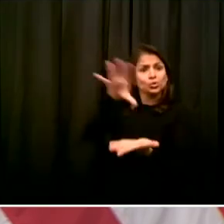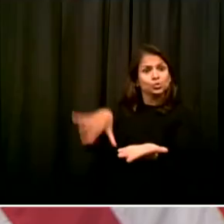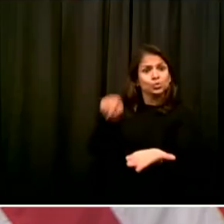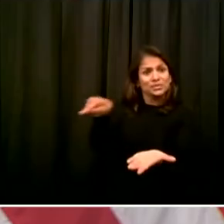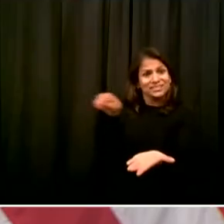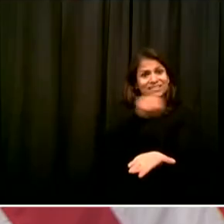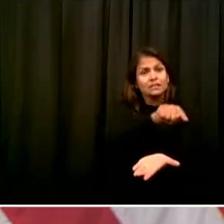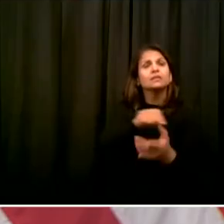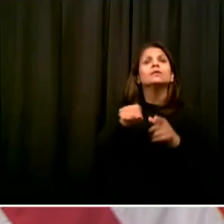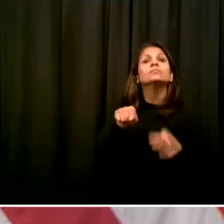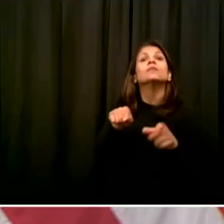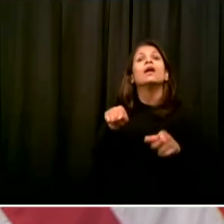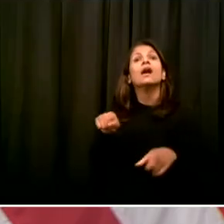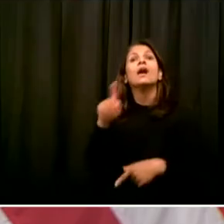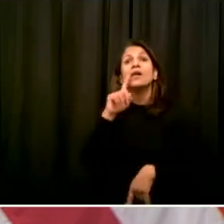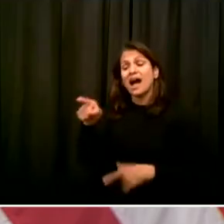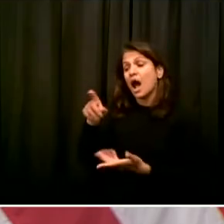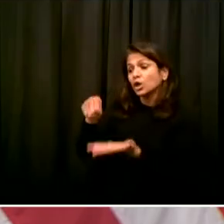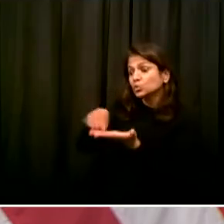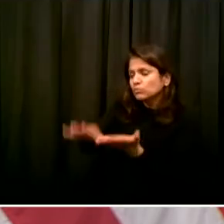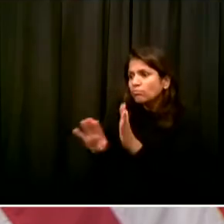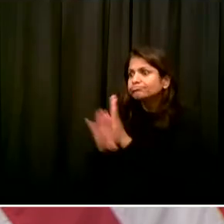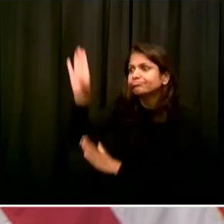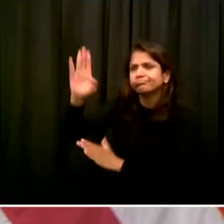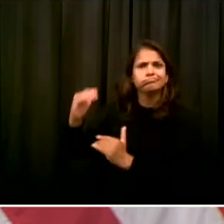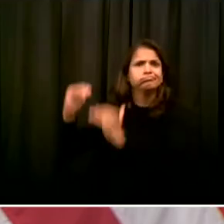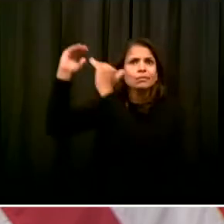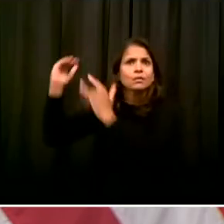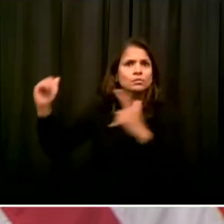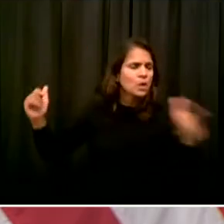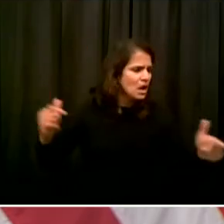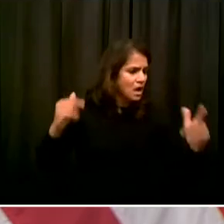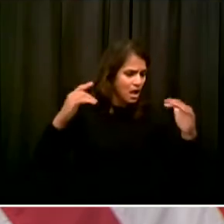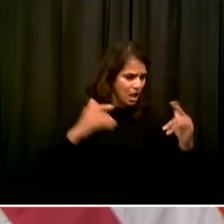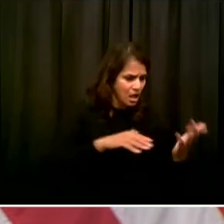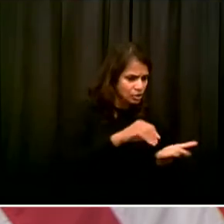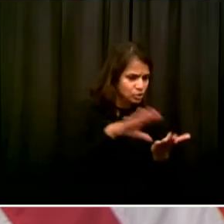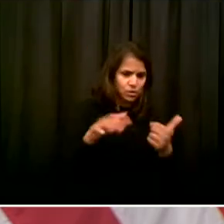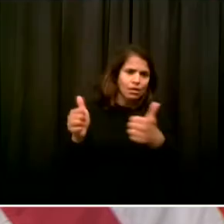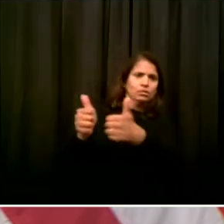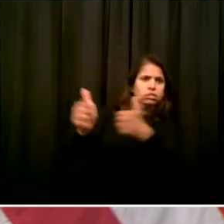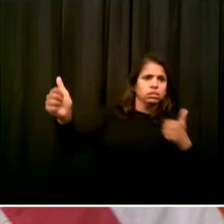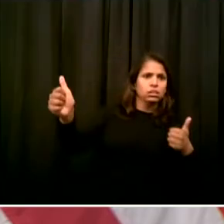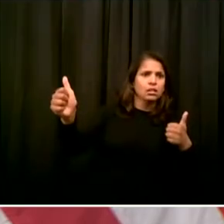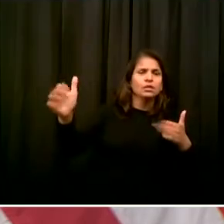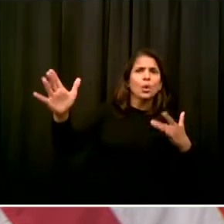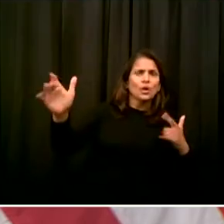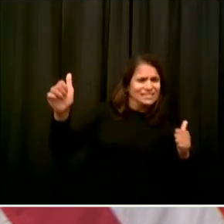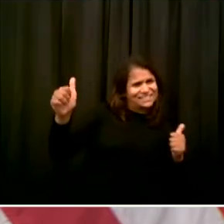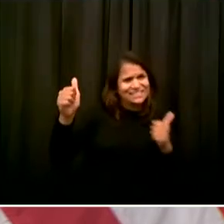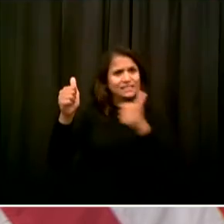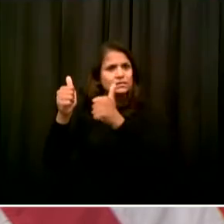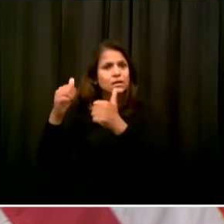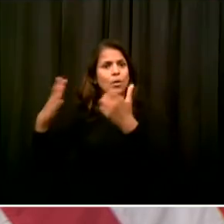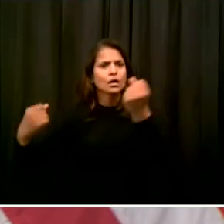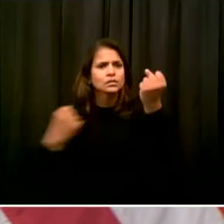IN PERSON AND CONTINUE TO INDIVIDUALIZE WHAT A STUDENT NEEDS, IF A SD E TD